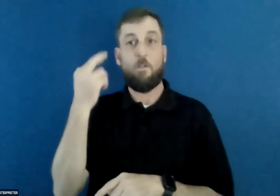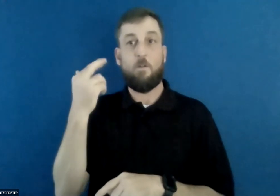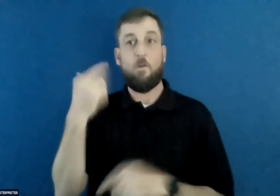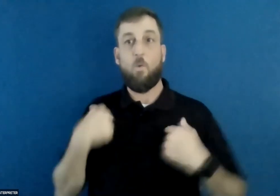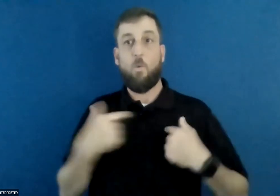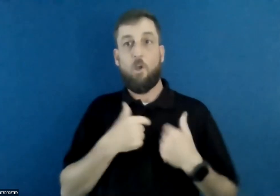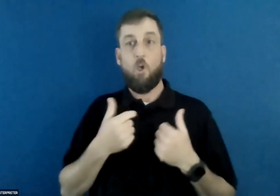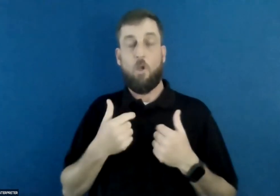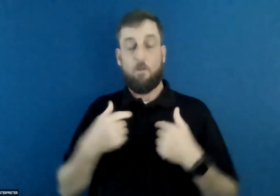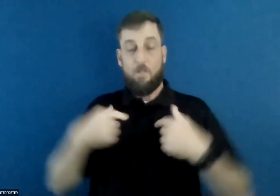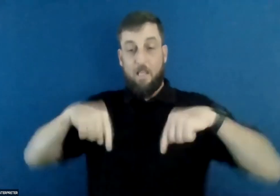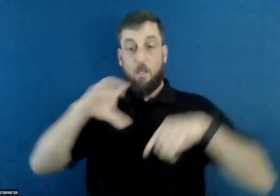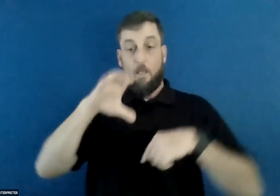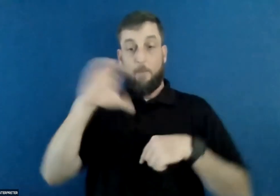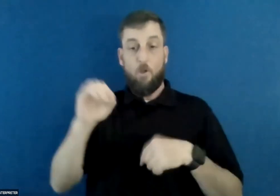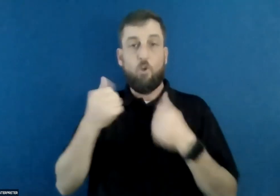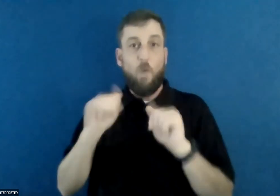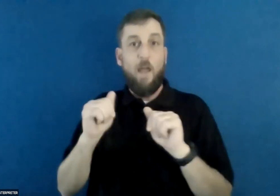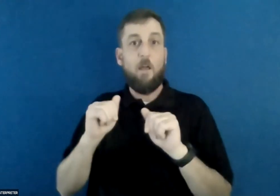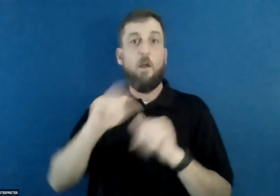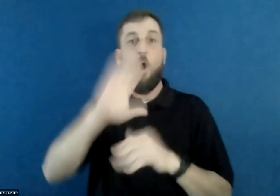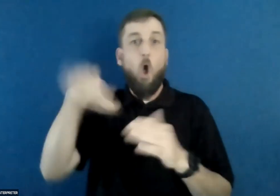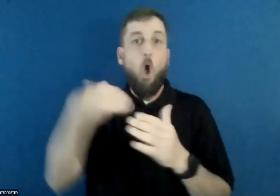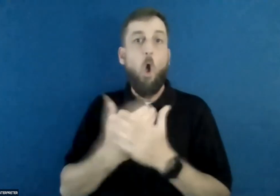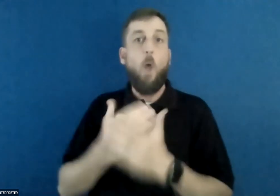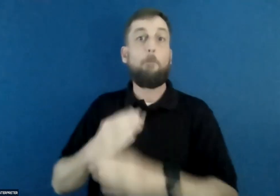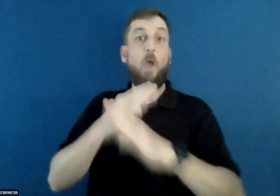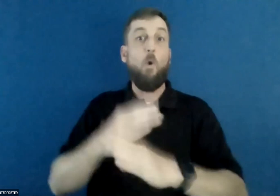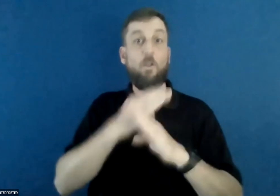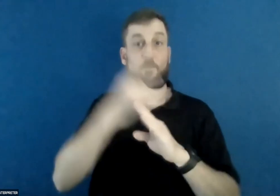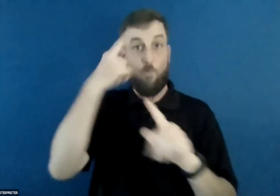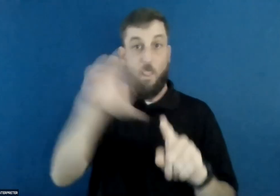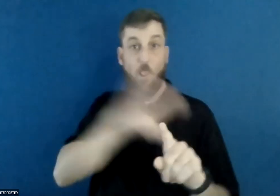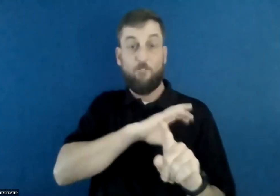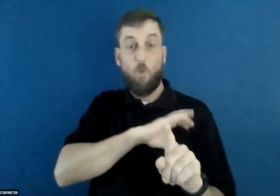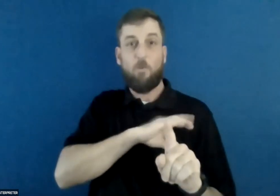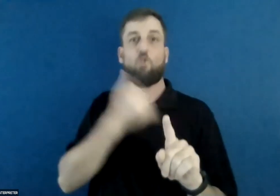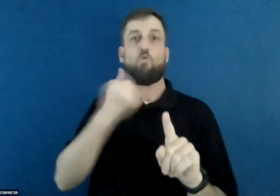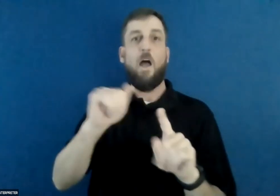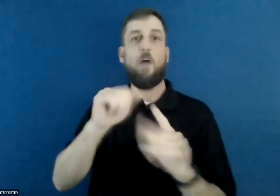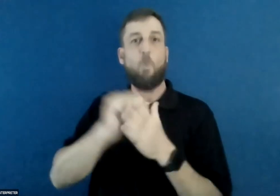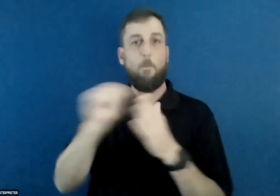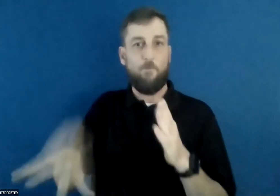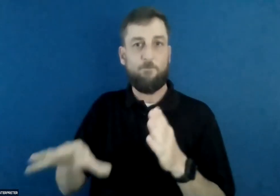we tried to as a company we try to remove all the barriers for law enforcement because they are not experts in that area.